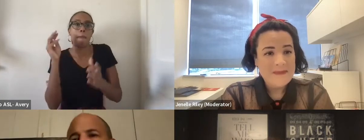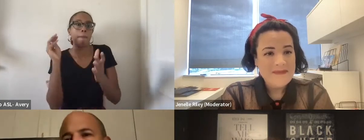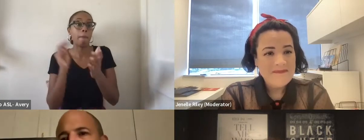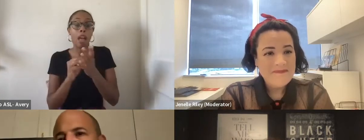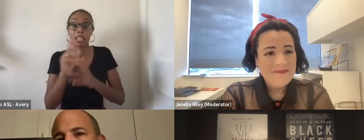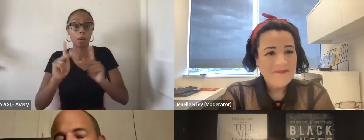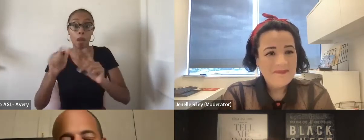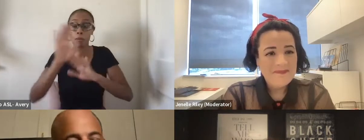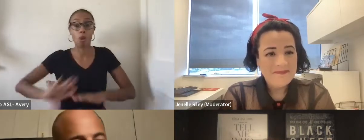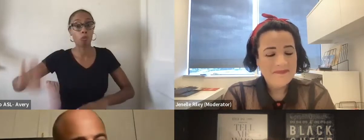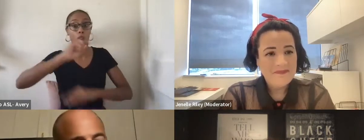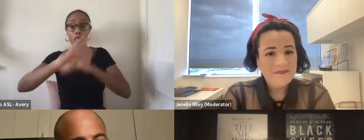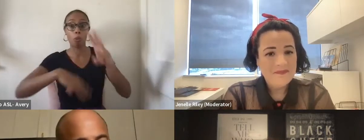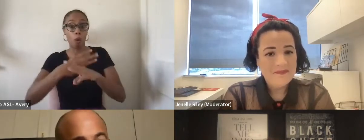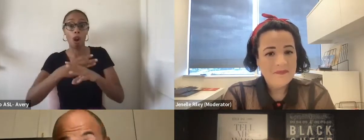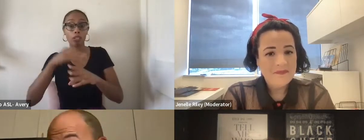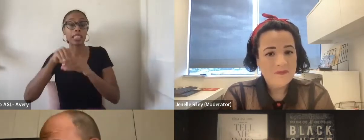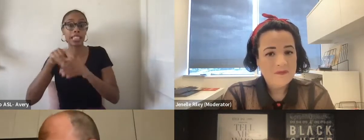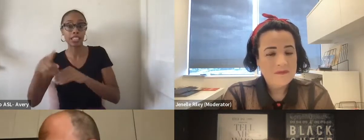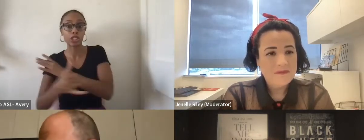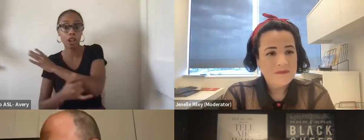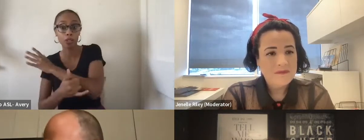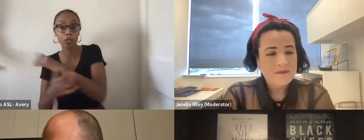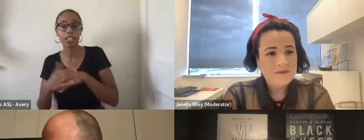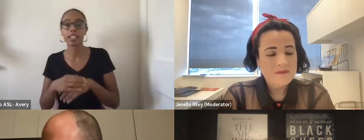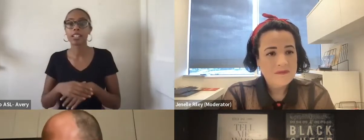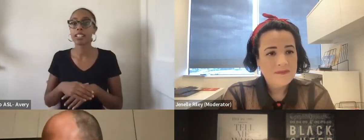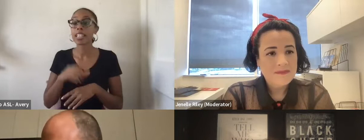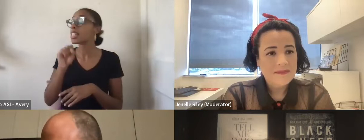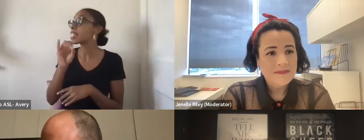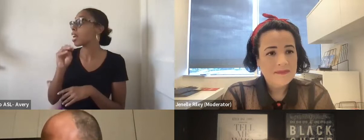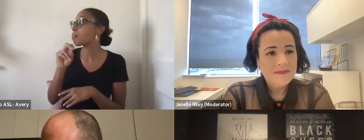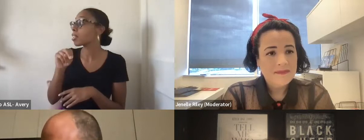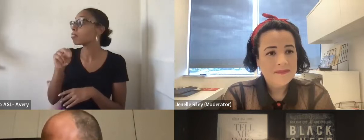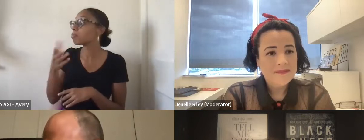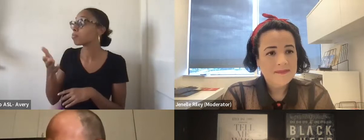Obviously, it's a huge sort of era defining day, and I guess probably one of those